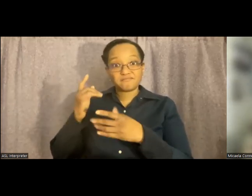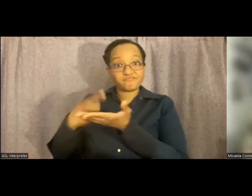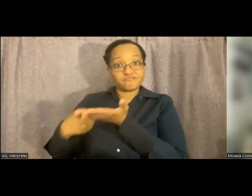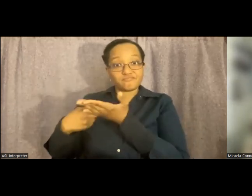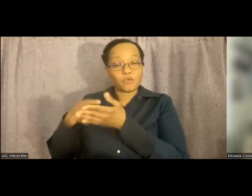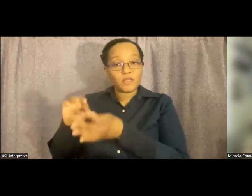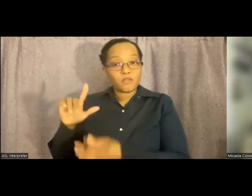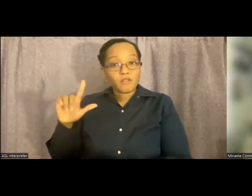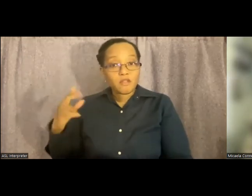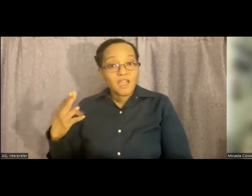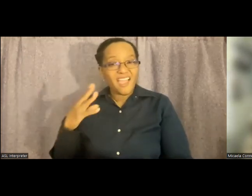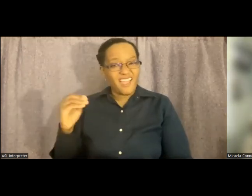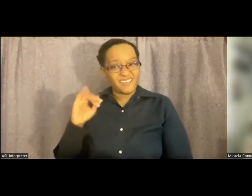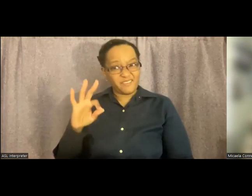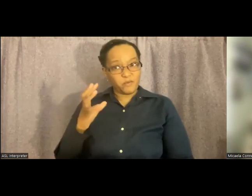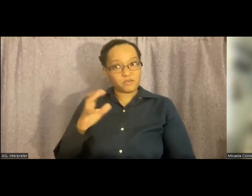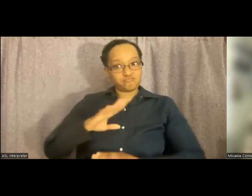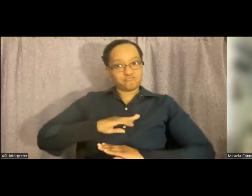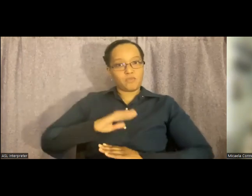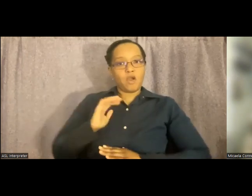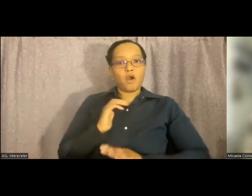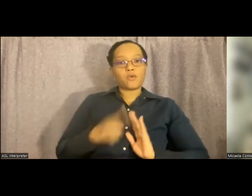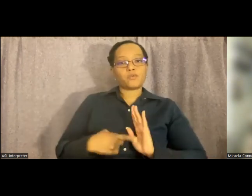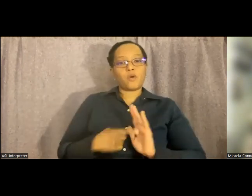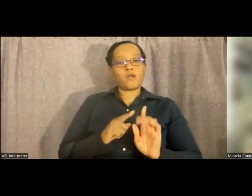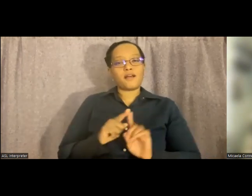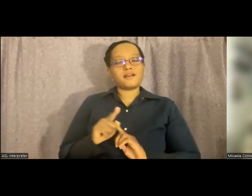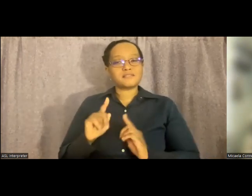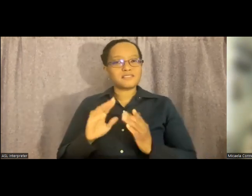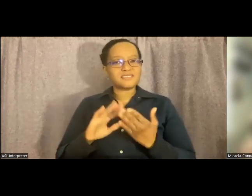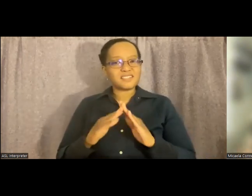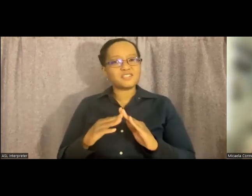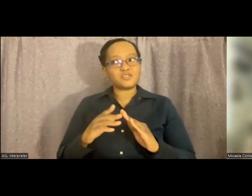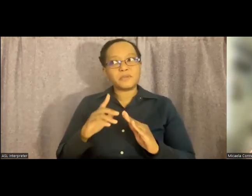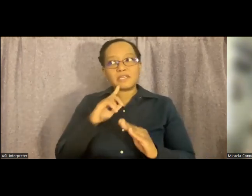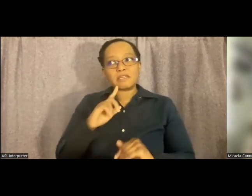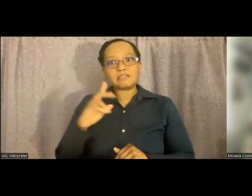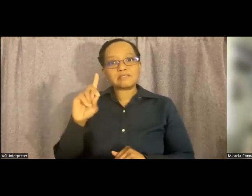our role as a city to be a disability inclusive community, we need to invest in both of those